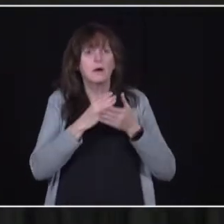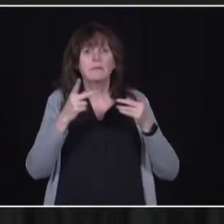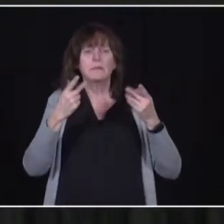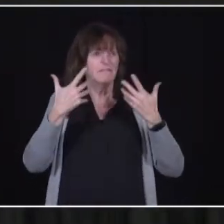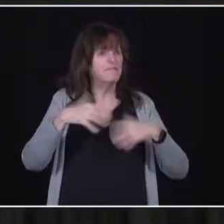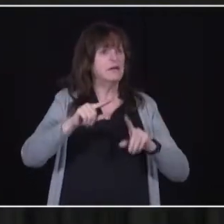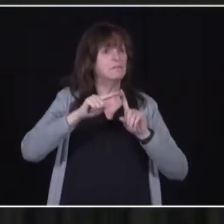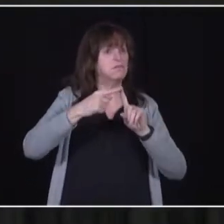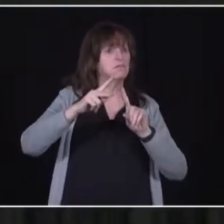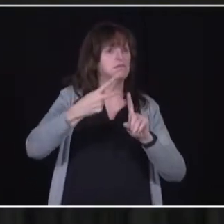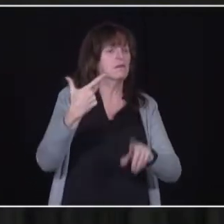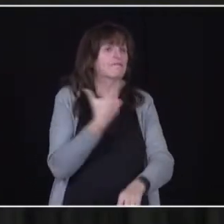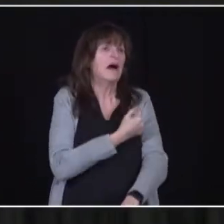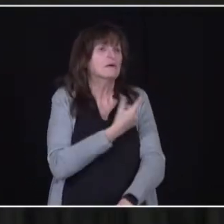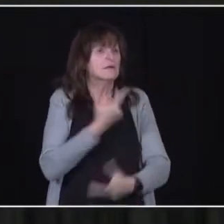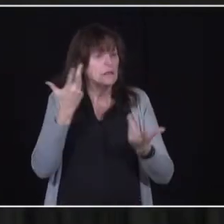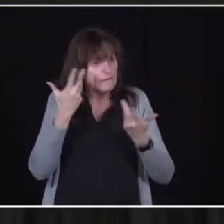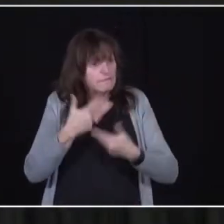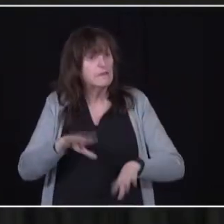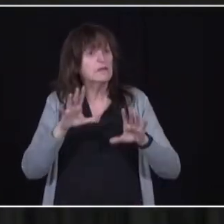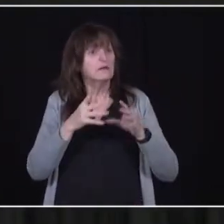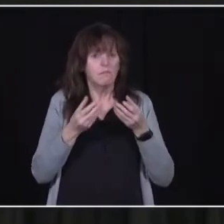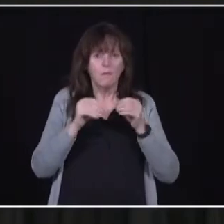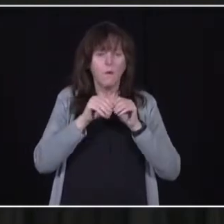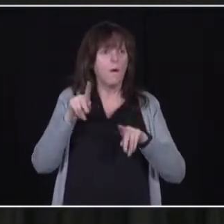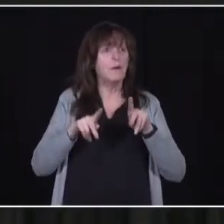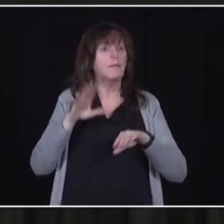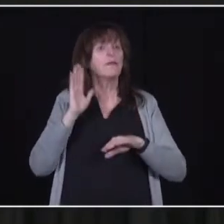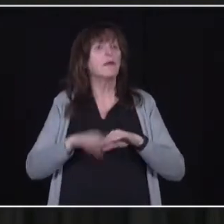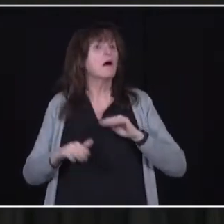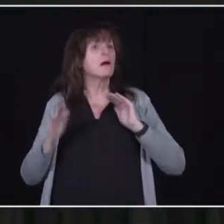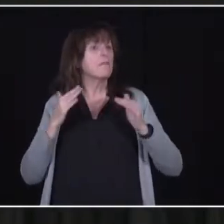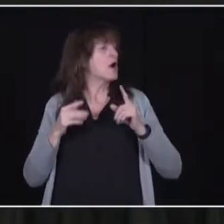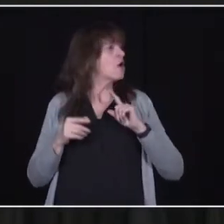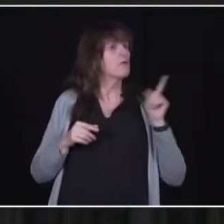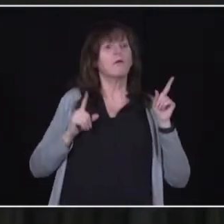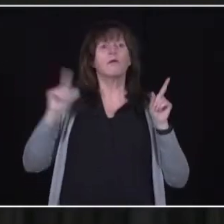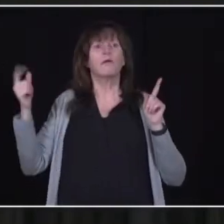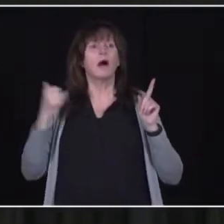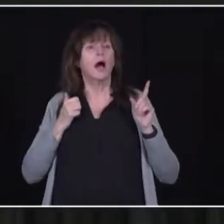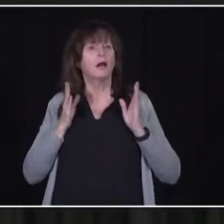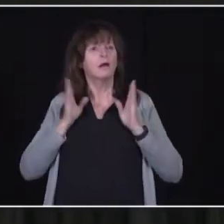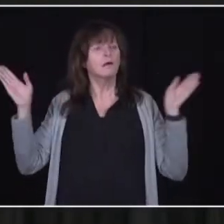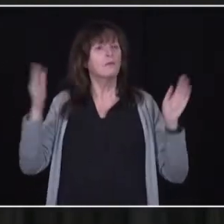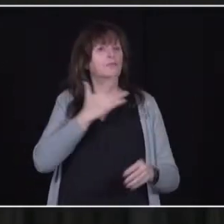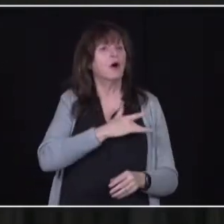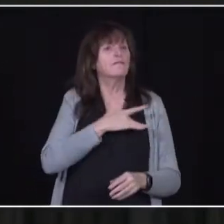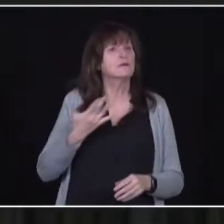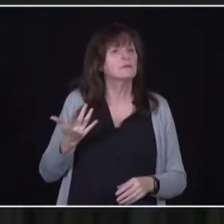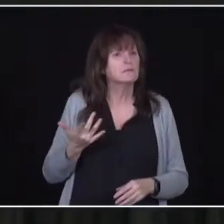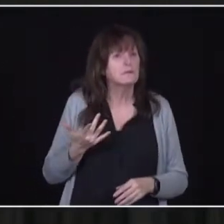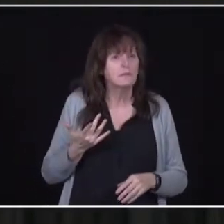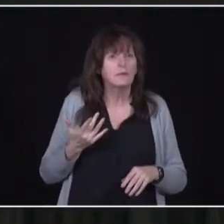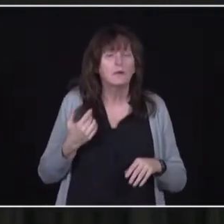than all the provinces combined. I can't wait for the day where we are able to do more